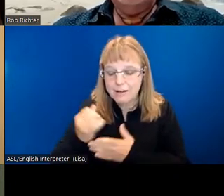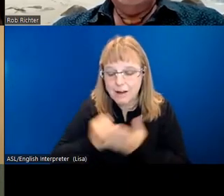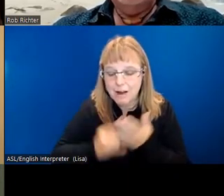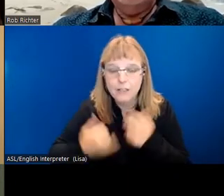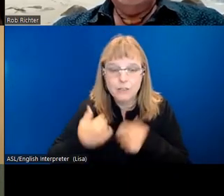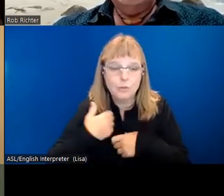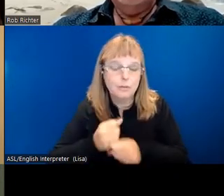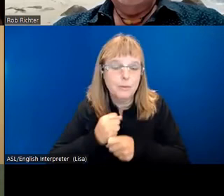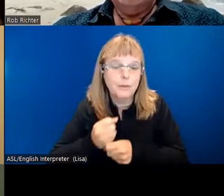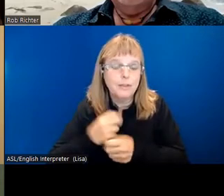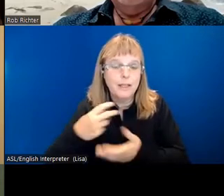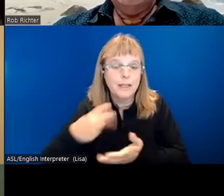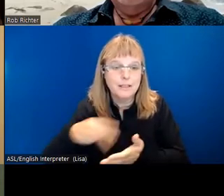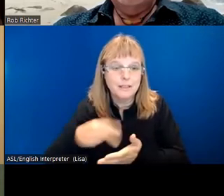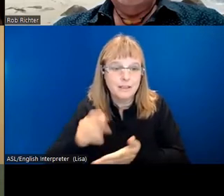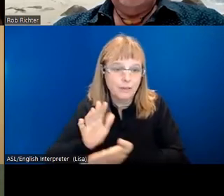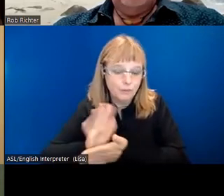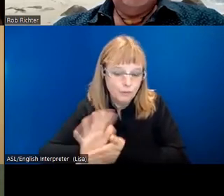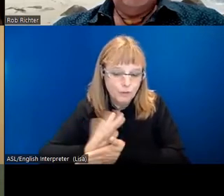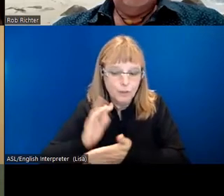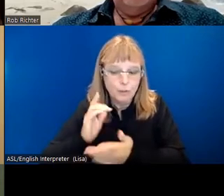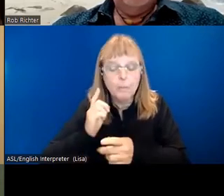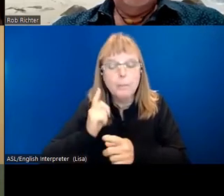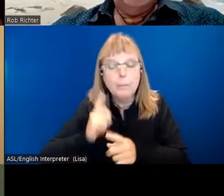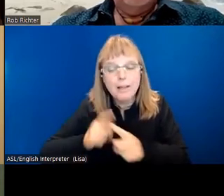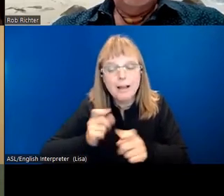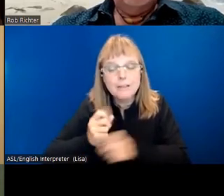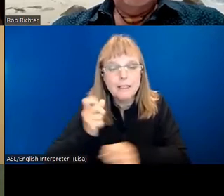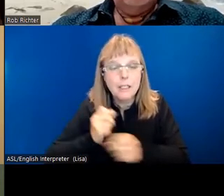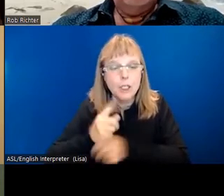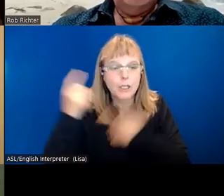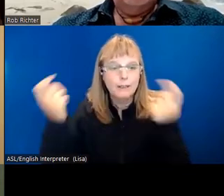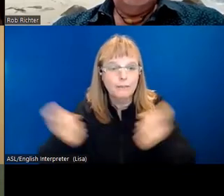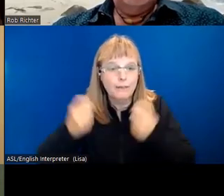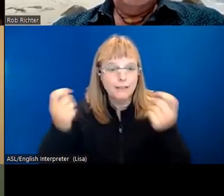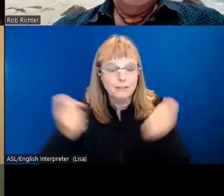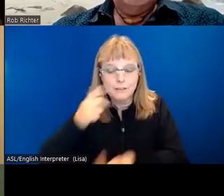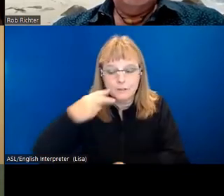as well as a yearly dance festival, and David has been integral in that